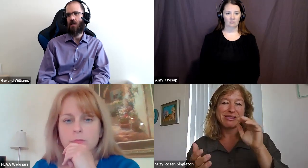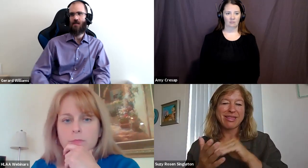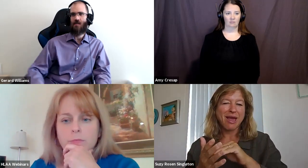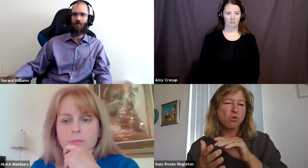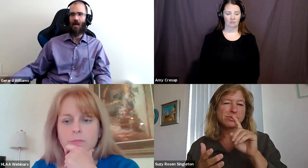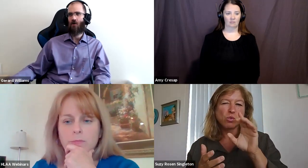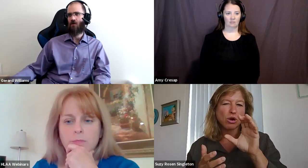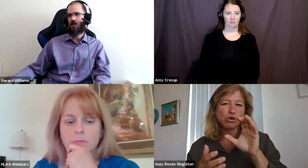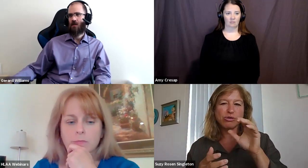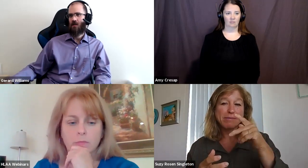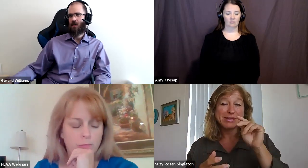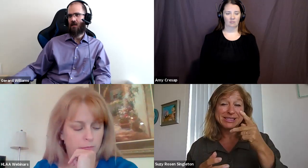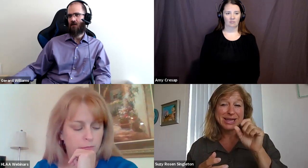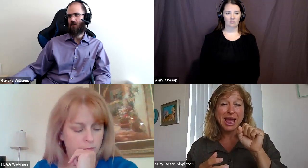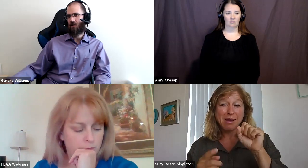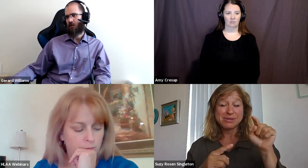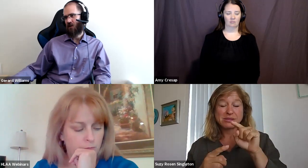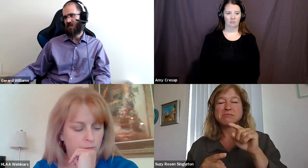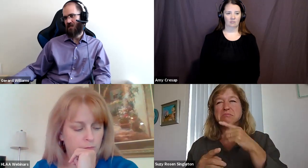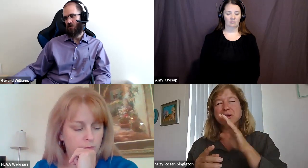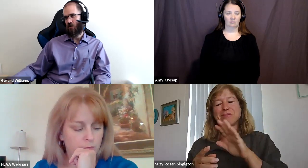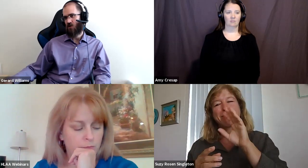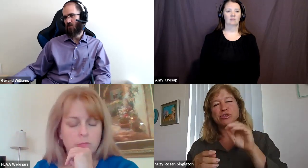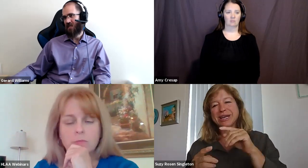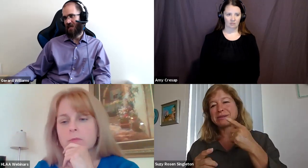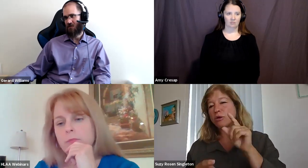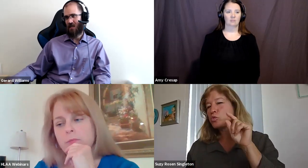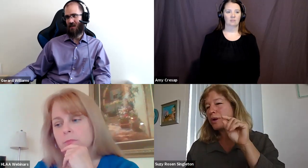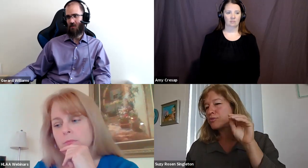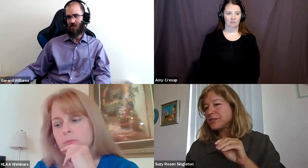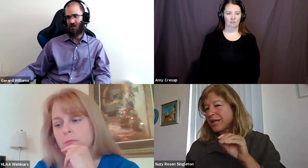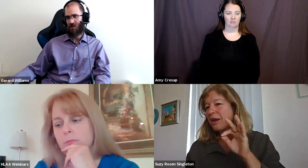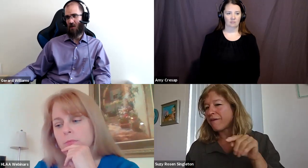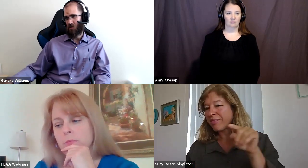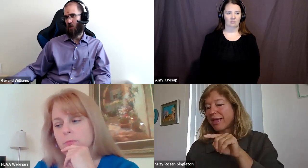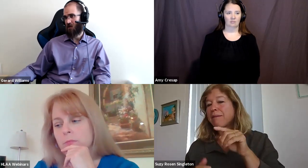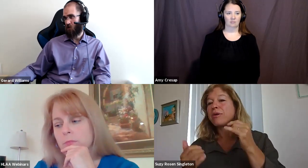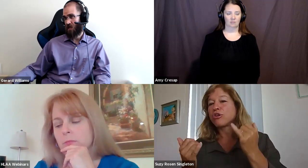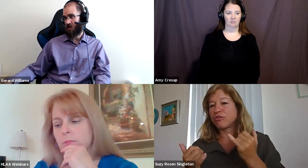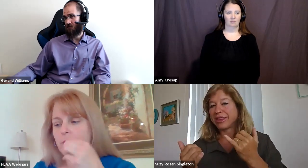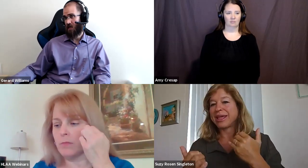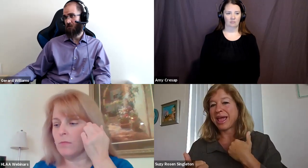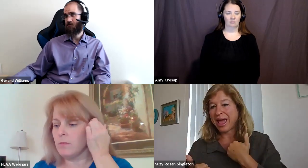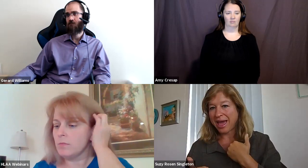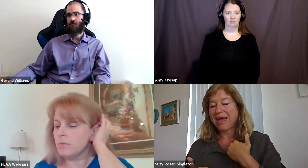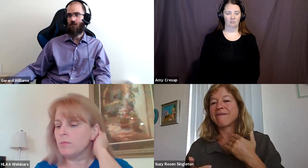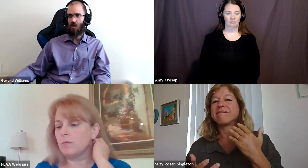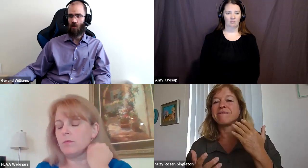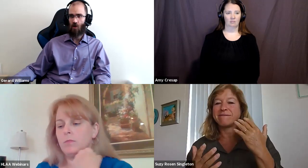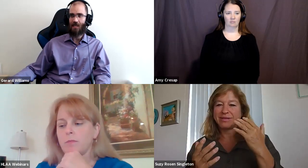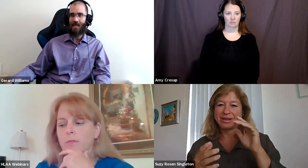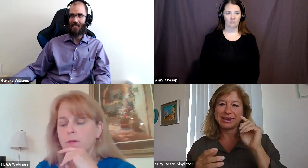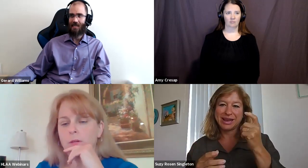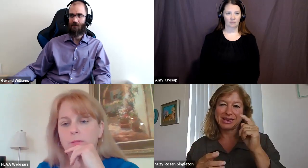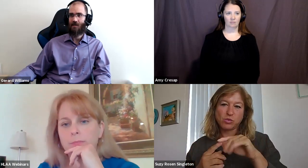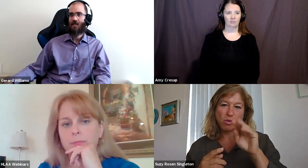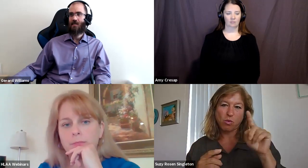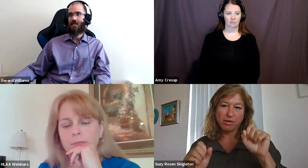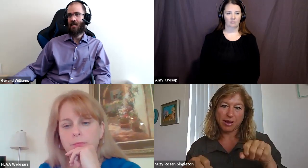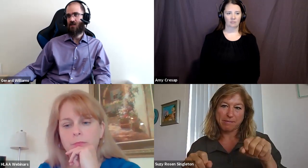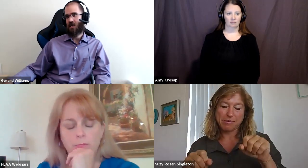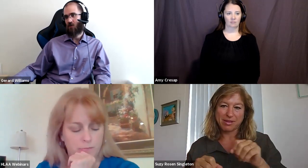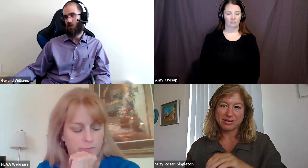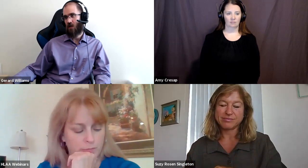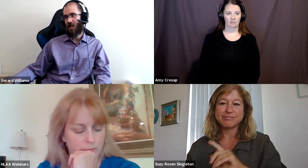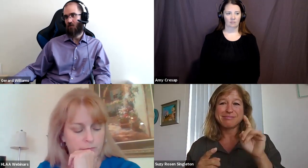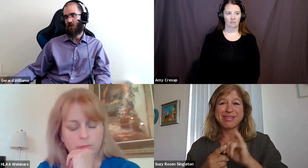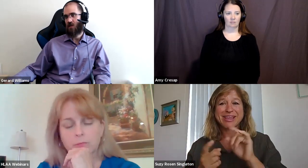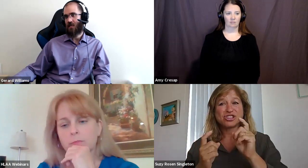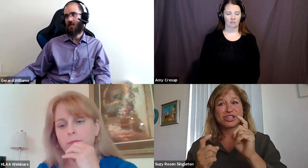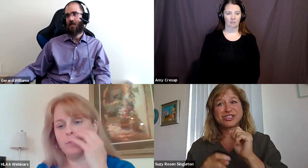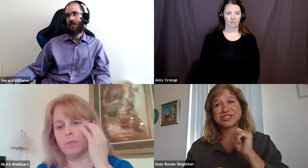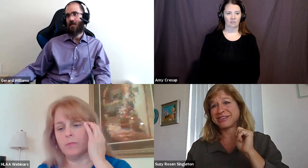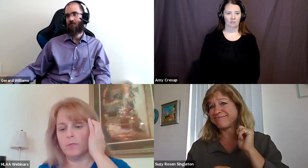is about -- there are about 6,100 PSAPs maybe 20% of them currently have text to 911 capability.